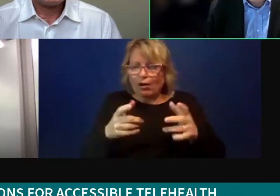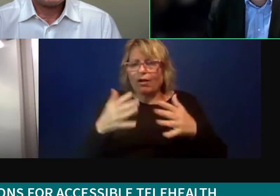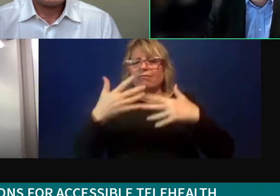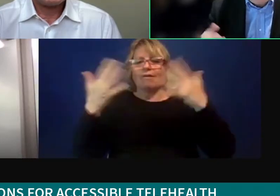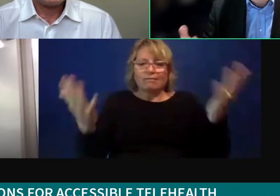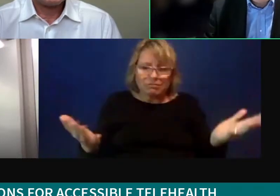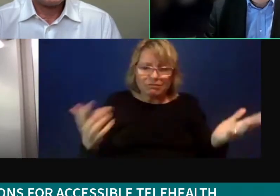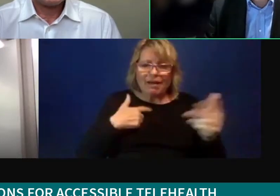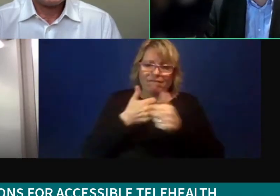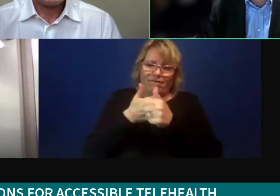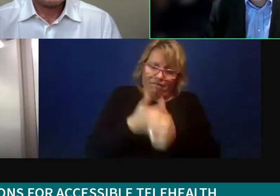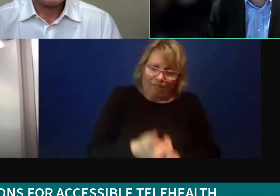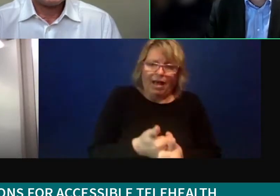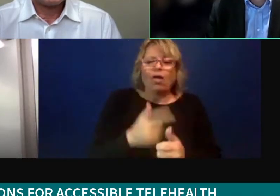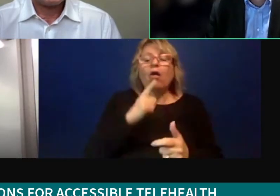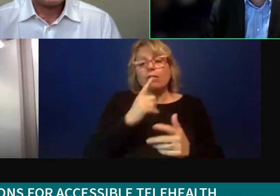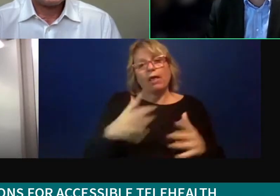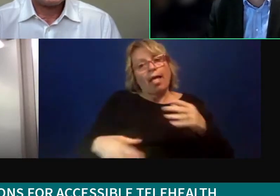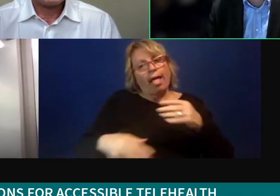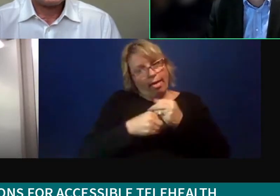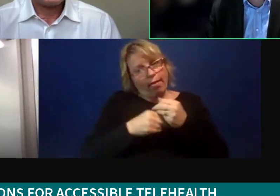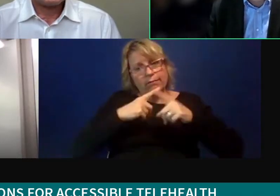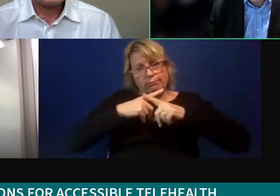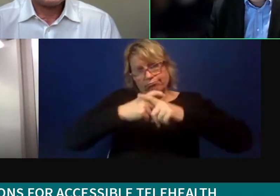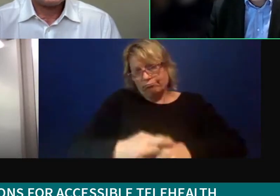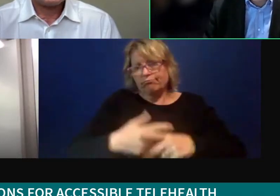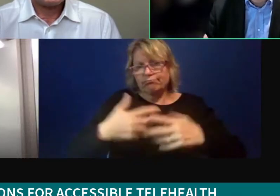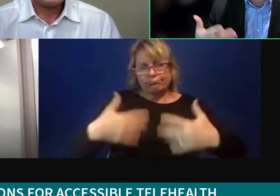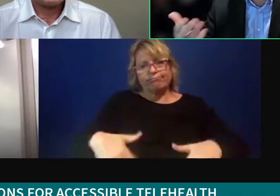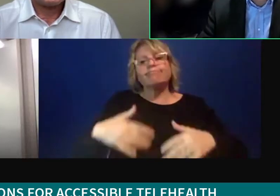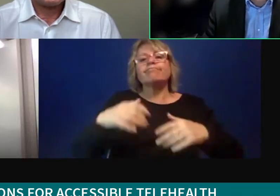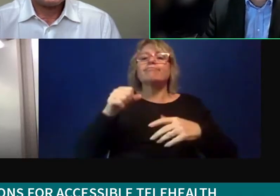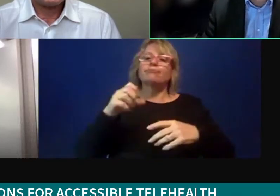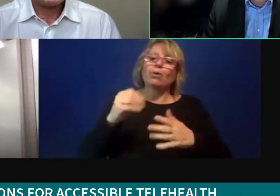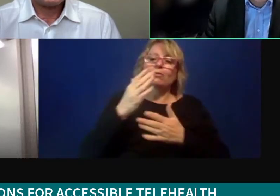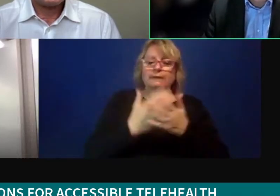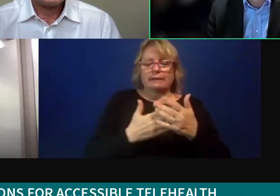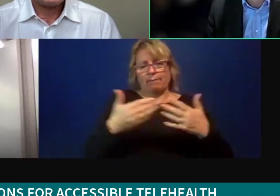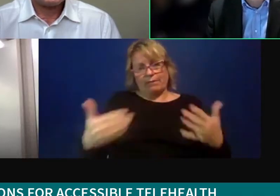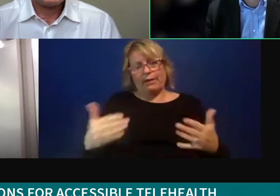does add complexity, that does mean that certain things can be provided in certain countries